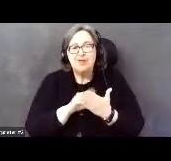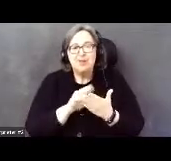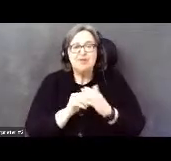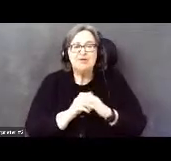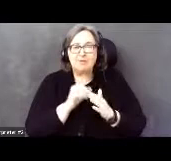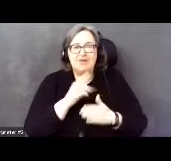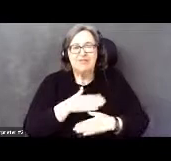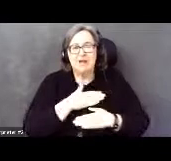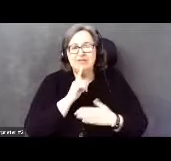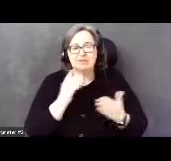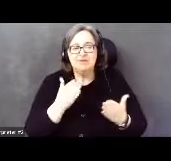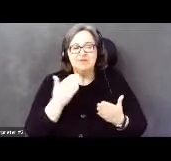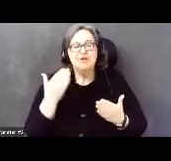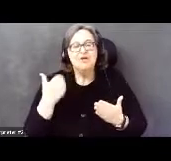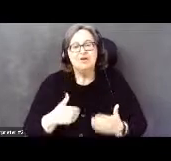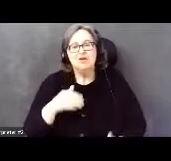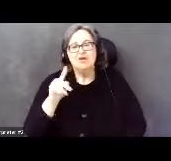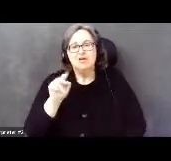happy to be here. I'm Karen Ferrington.